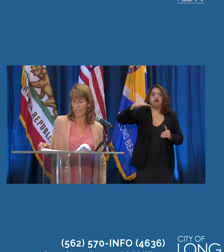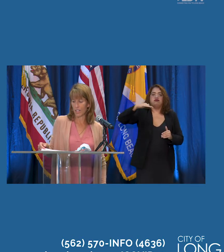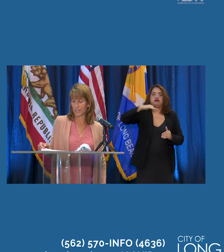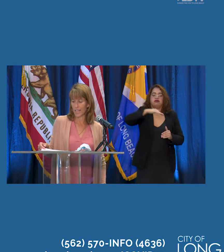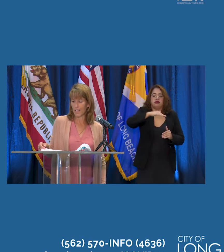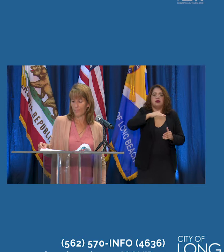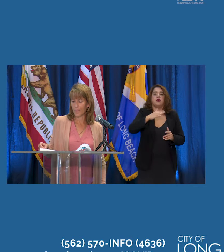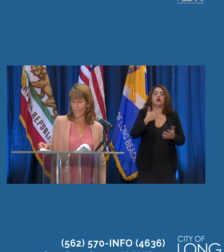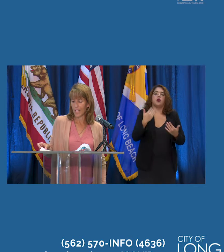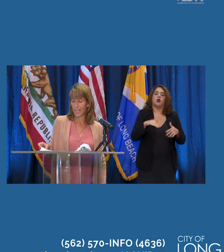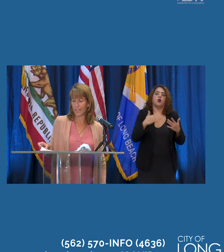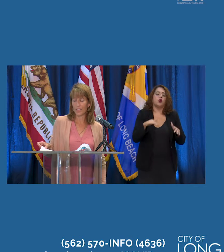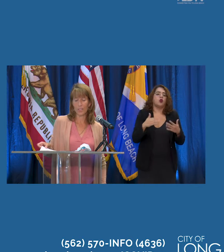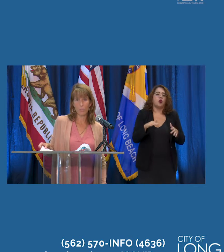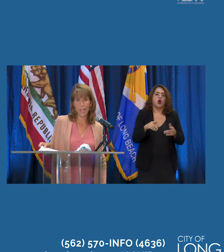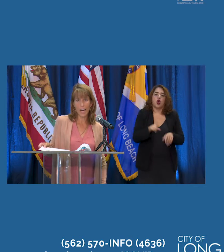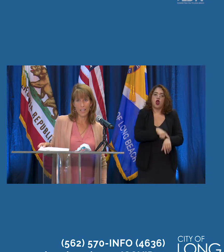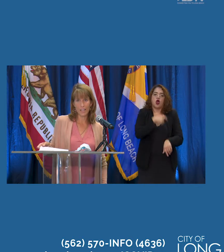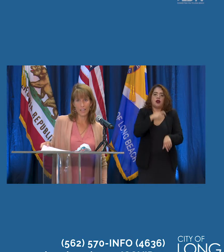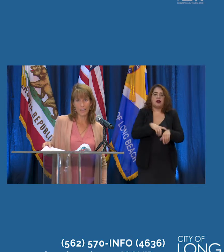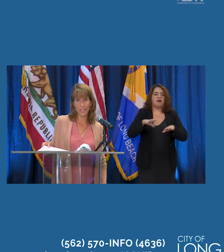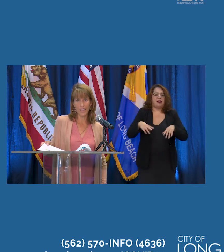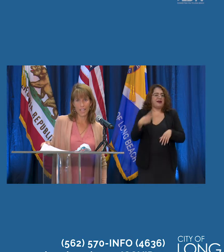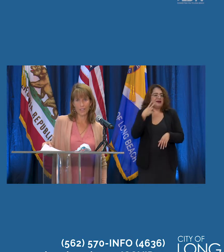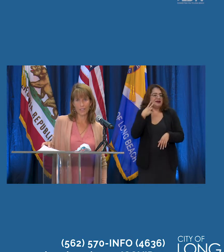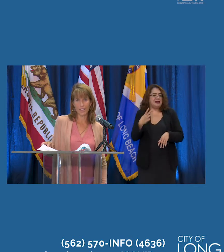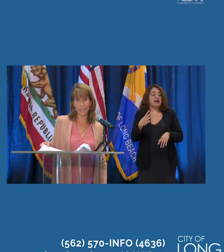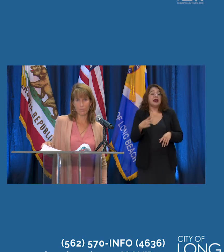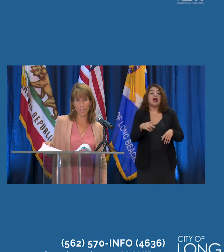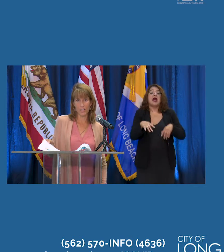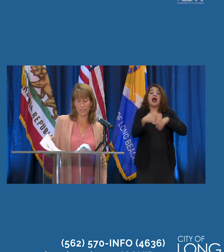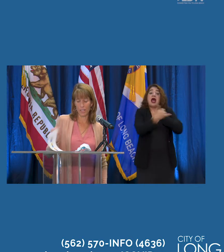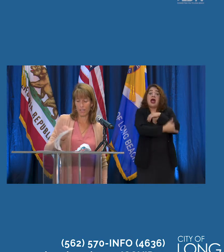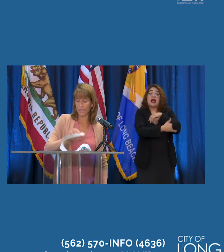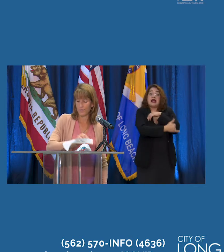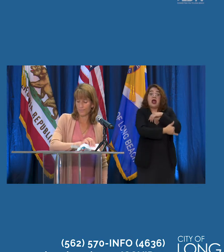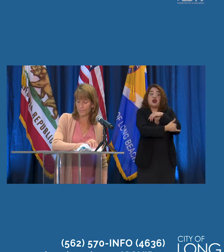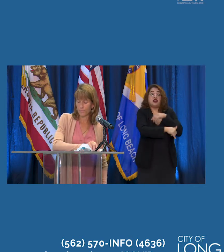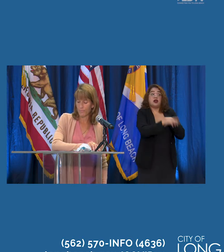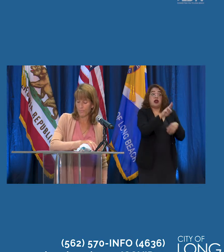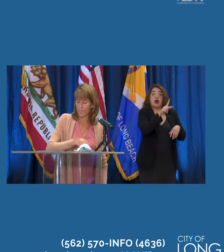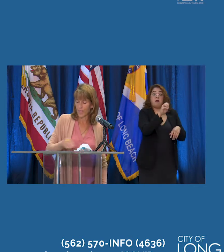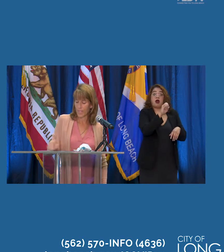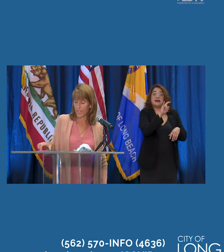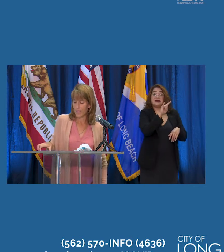a long time. It is a little bit higher than the county's positivity rate.